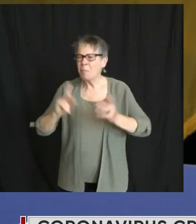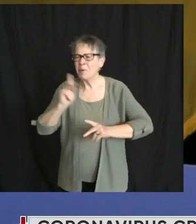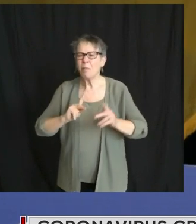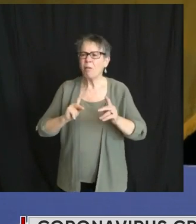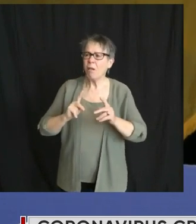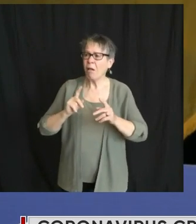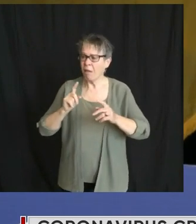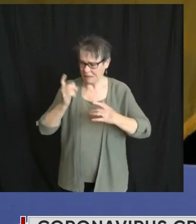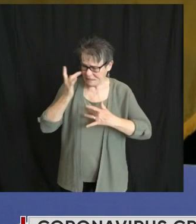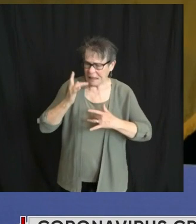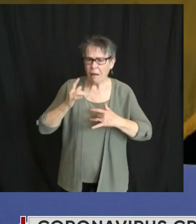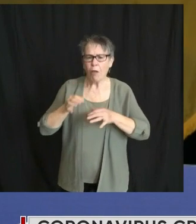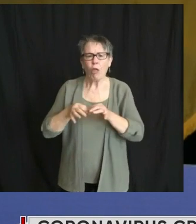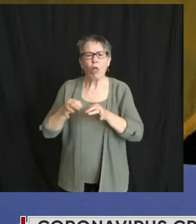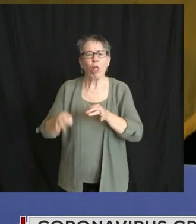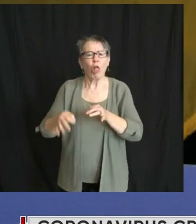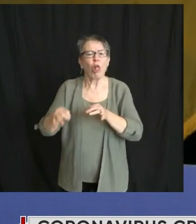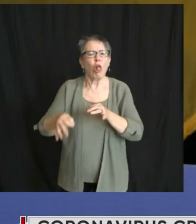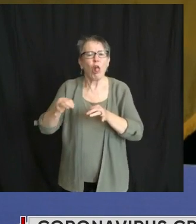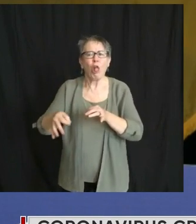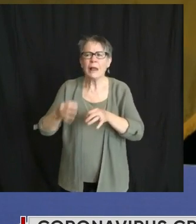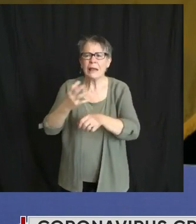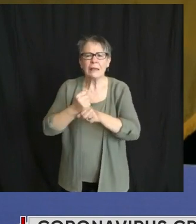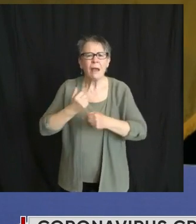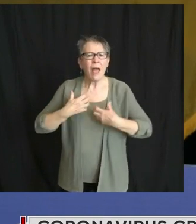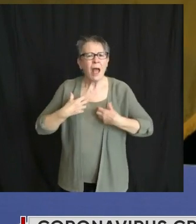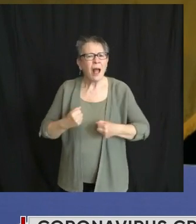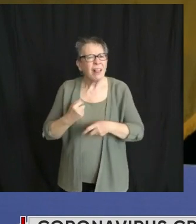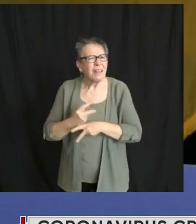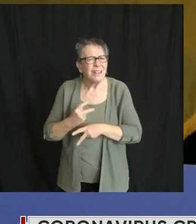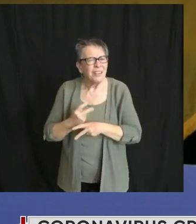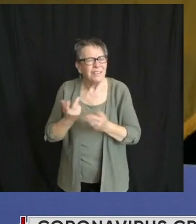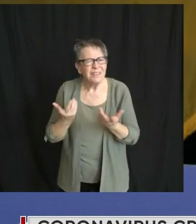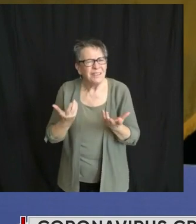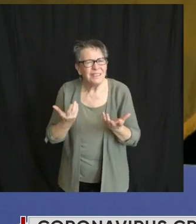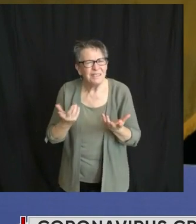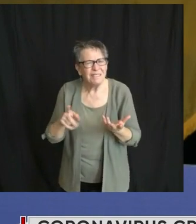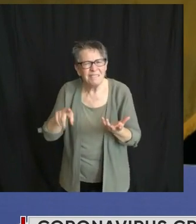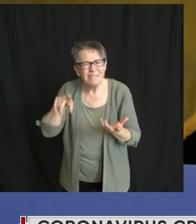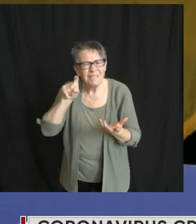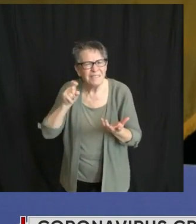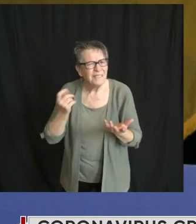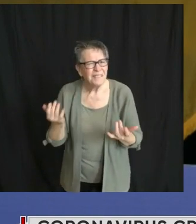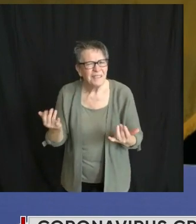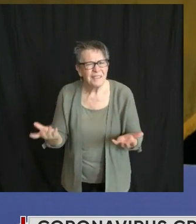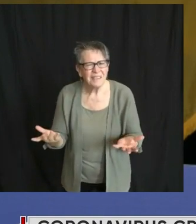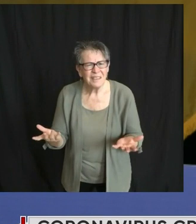JERSEY HOSPITAL ASSOCIATION PRESIDENT, KATHLEEN BENNETT AND